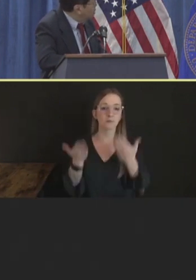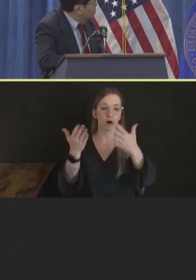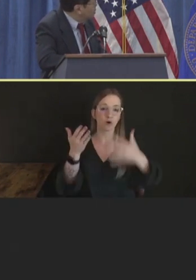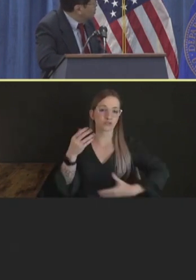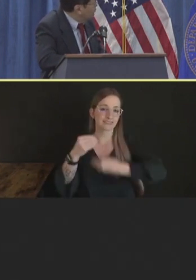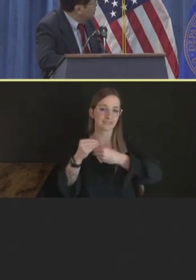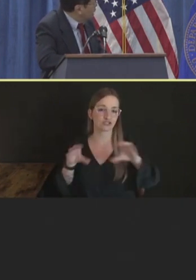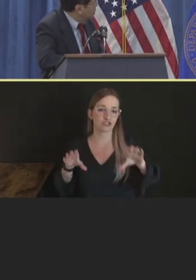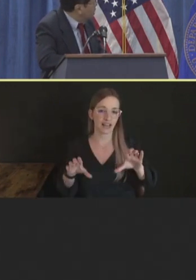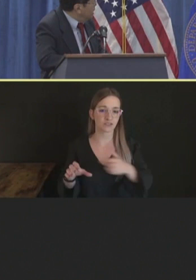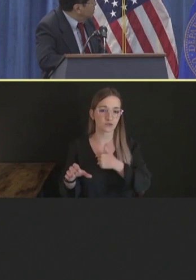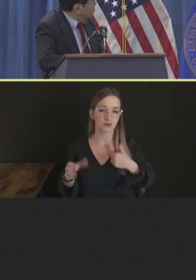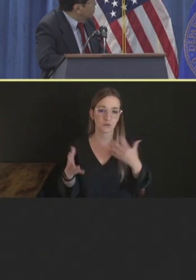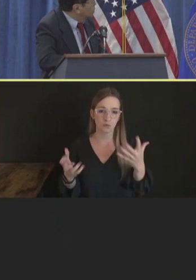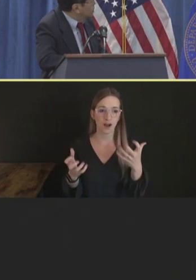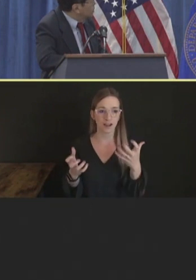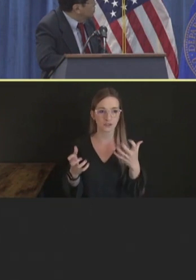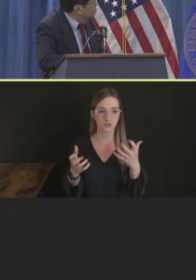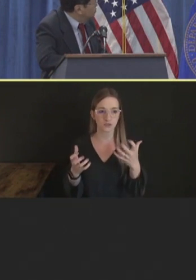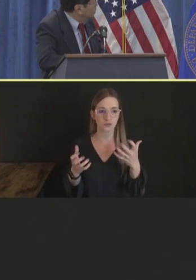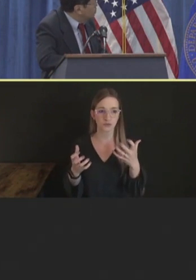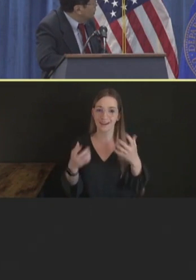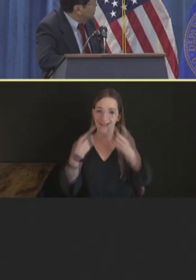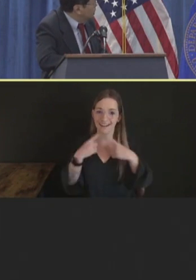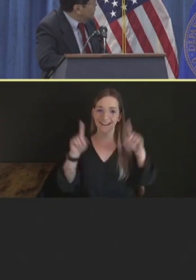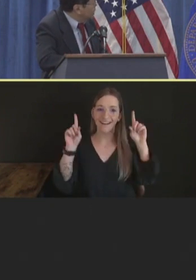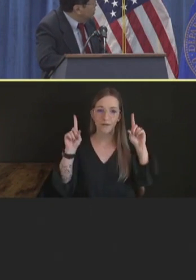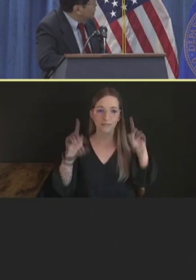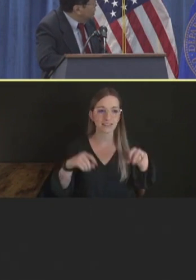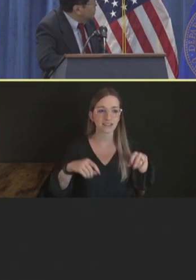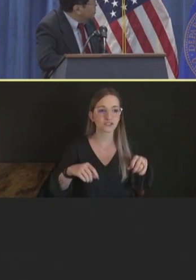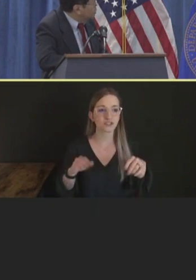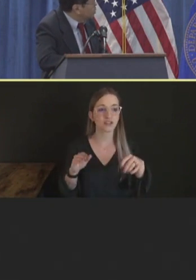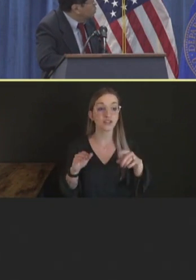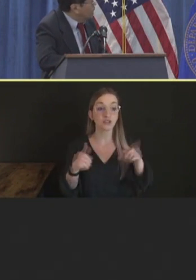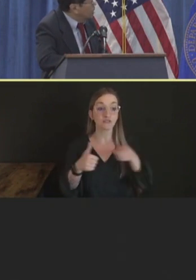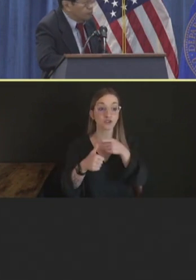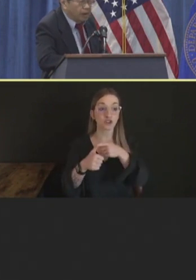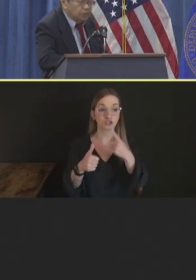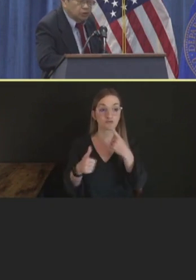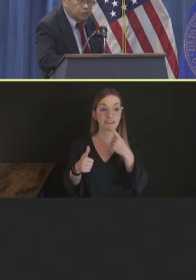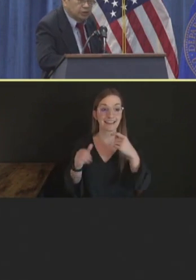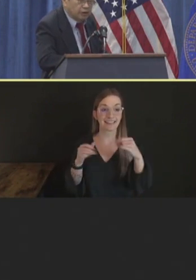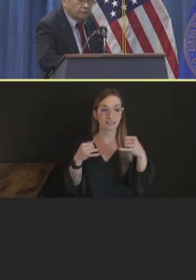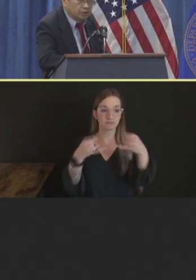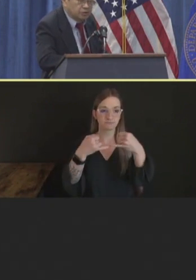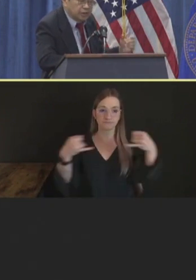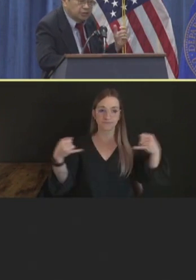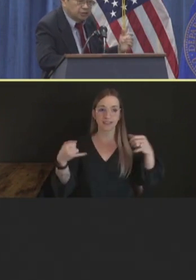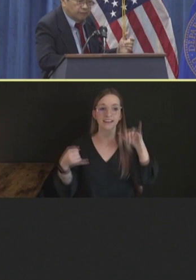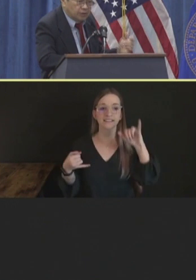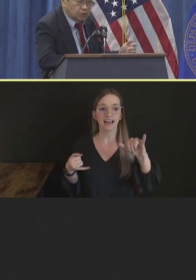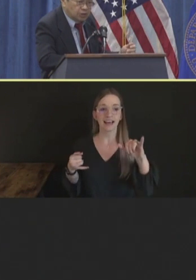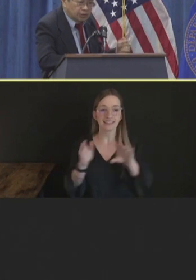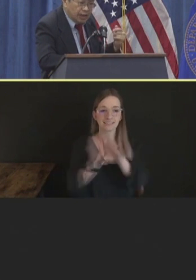to embark on. So first is to develop a kind of a digital transformation of our case definitions to